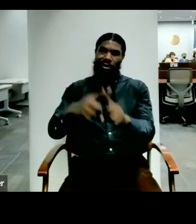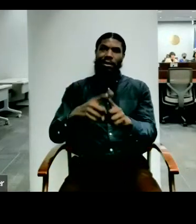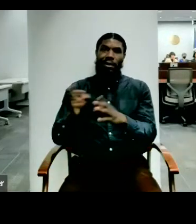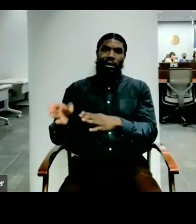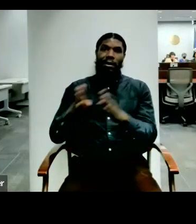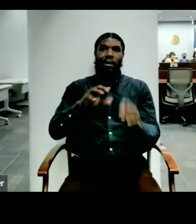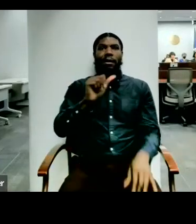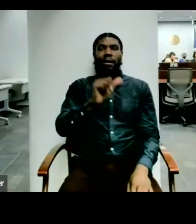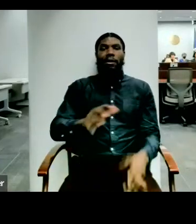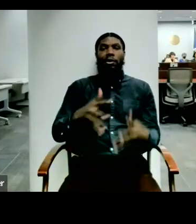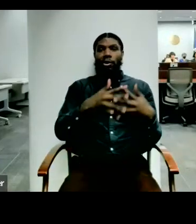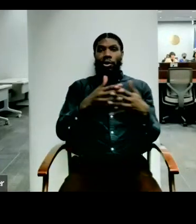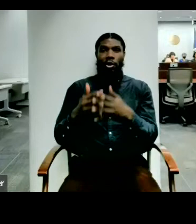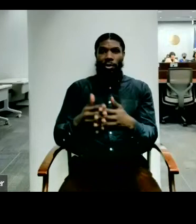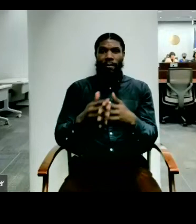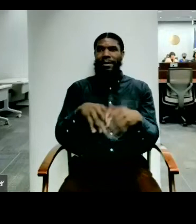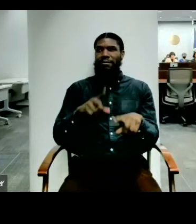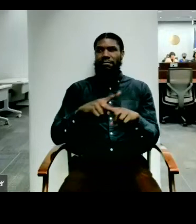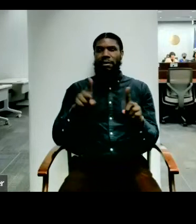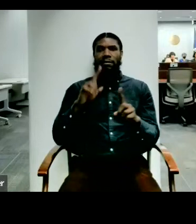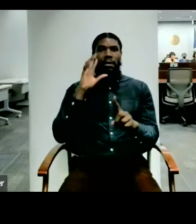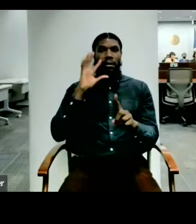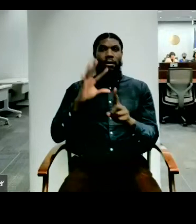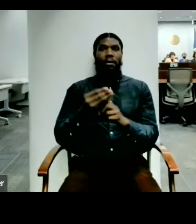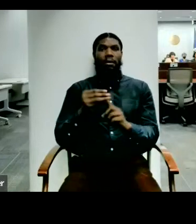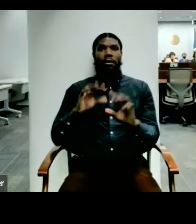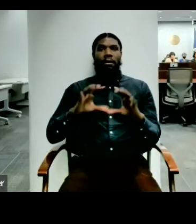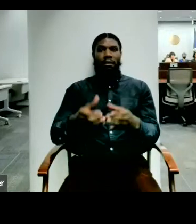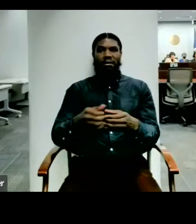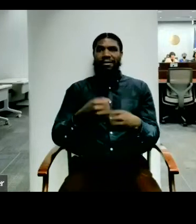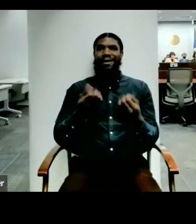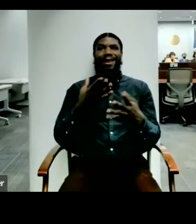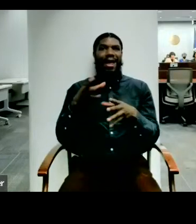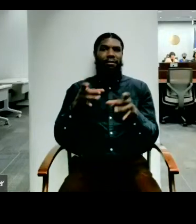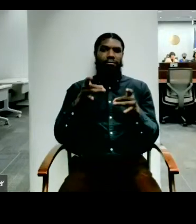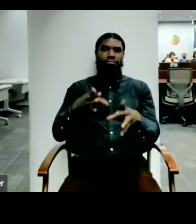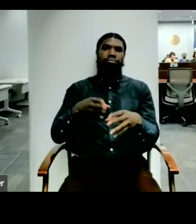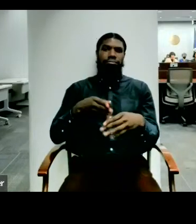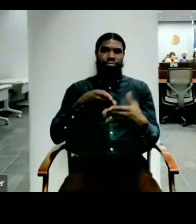the height in manufacture racism today, while Chinese Americans have always been the explicit